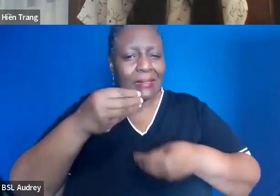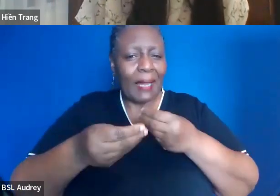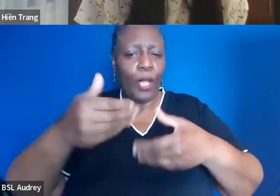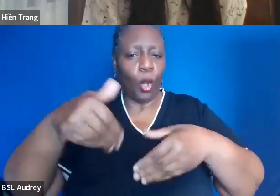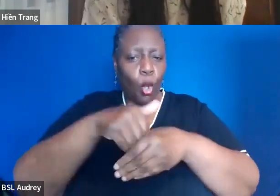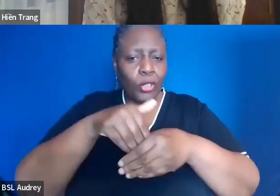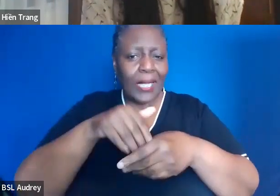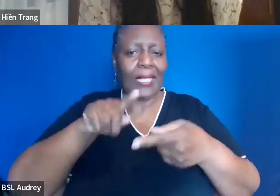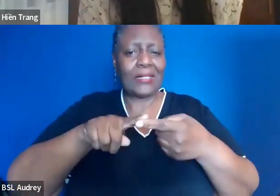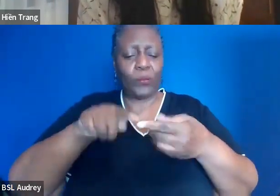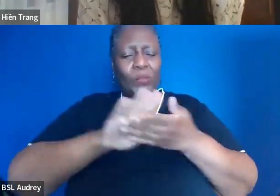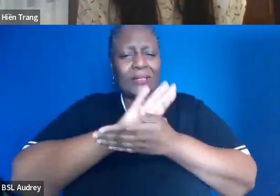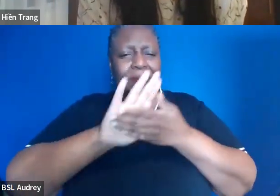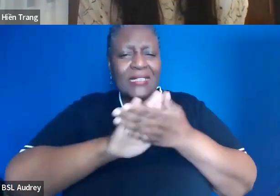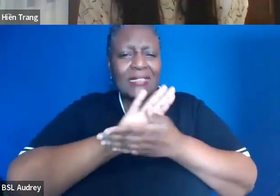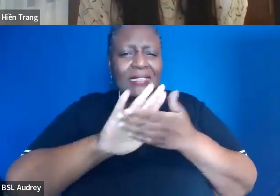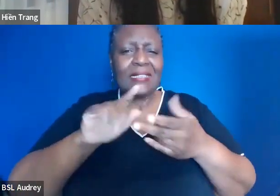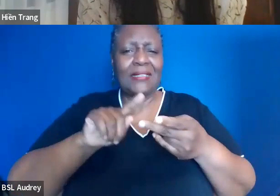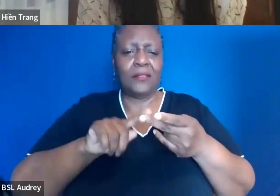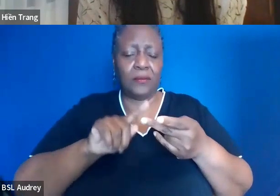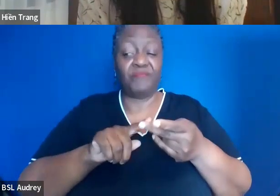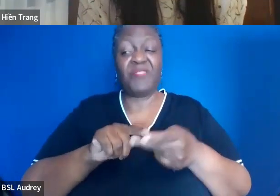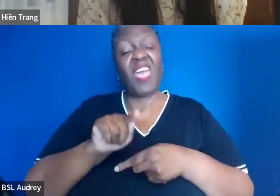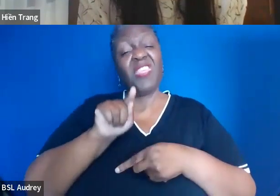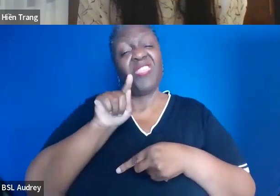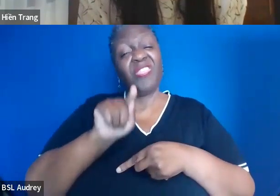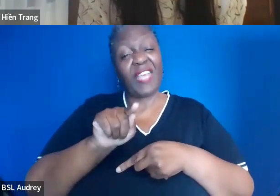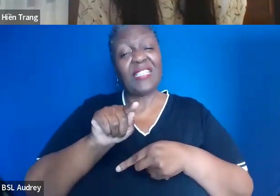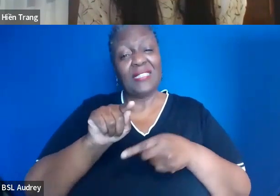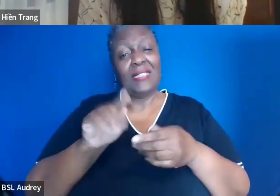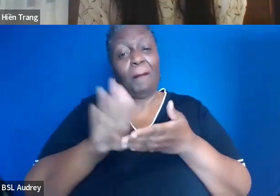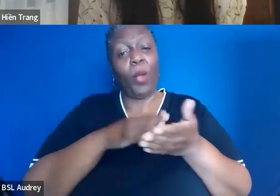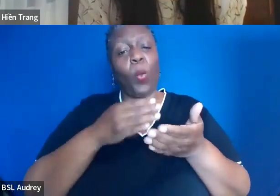it what it means and so this poem sweet rice ball float is one of her most famous